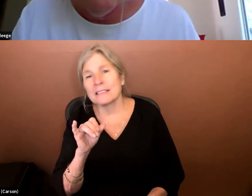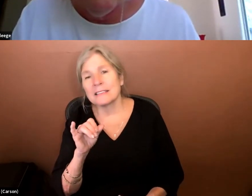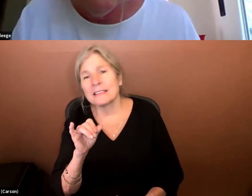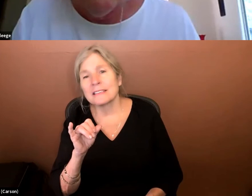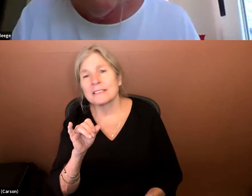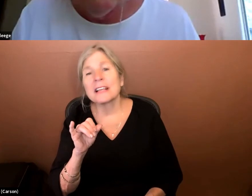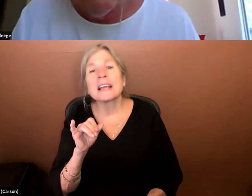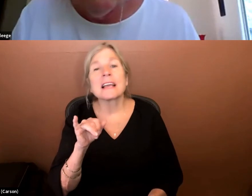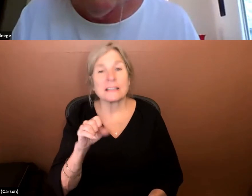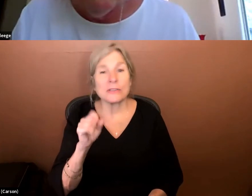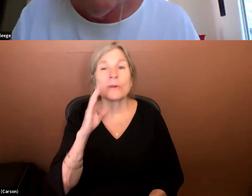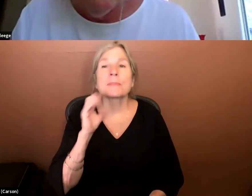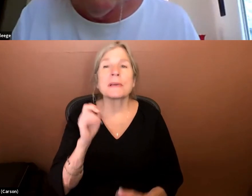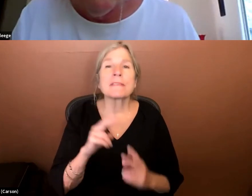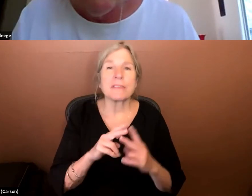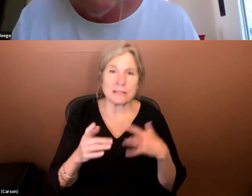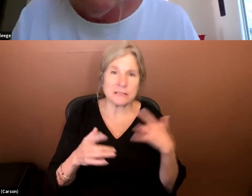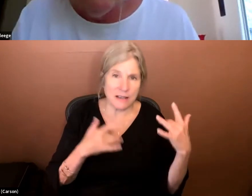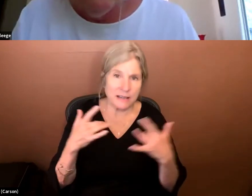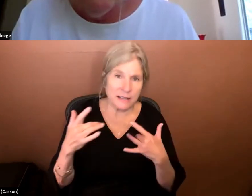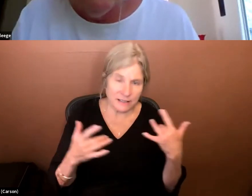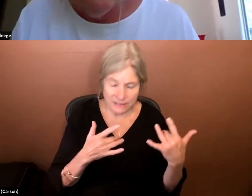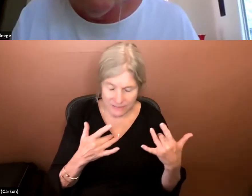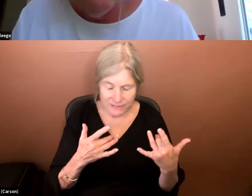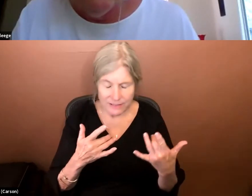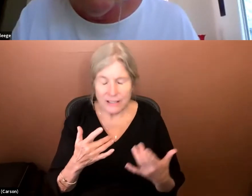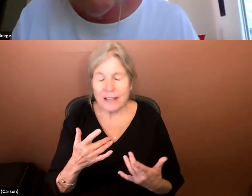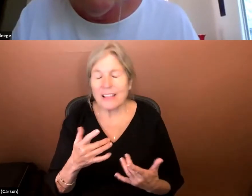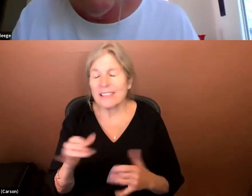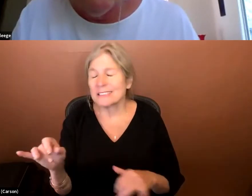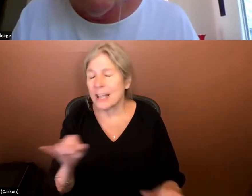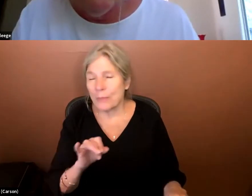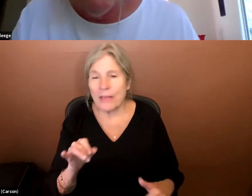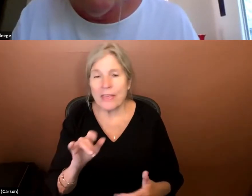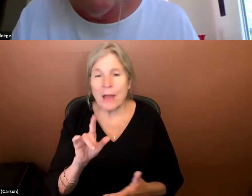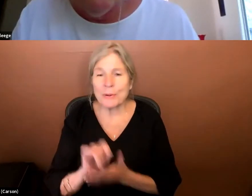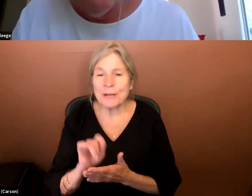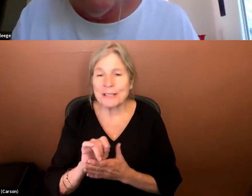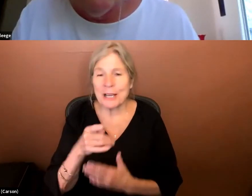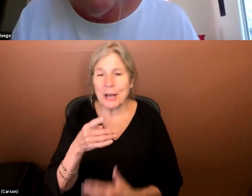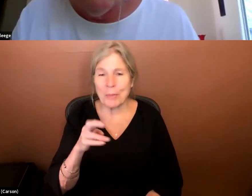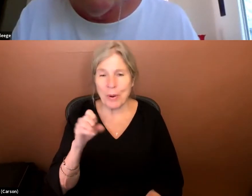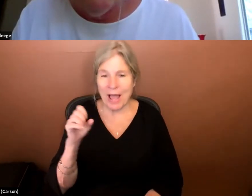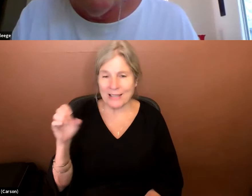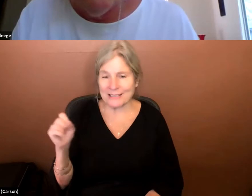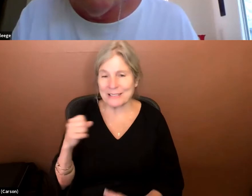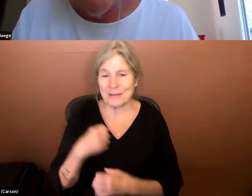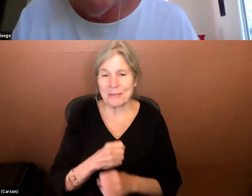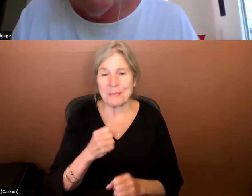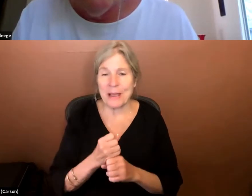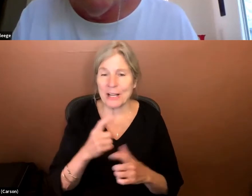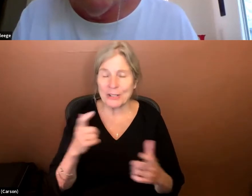is going to be very exciting in much the same way the printing press made such a huge cultural change five hundred